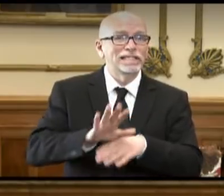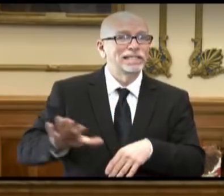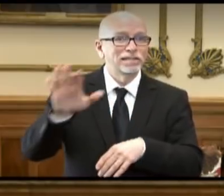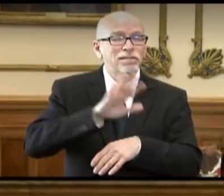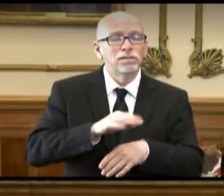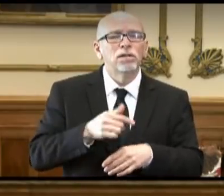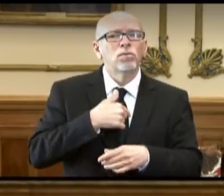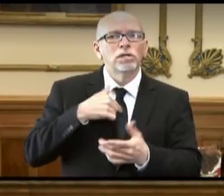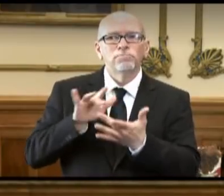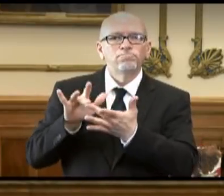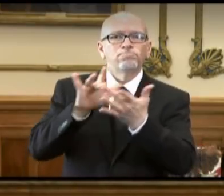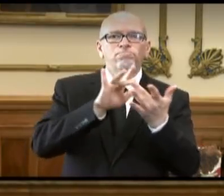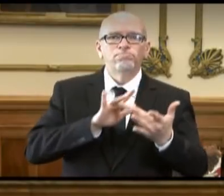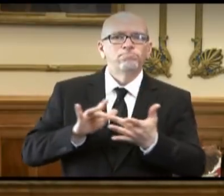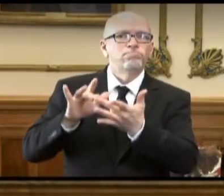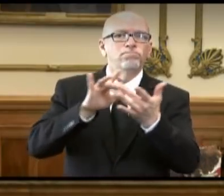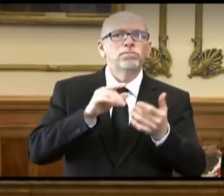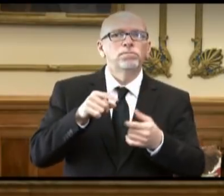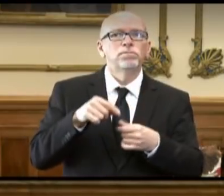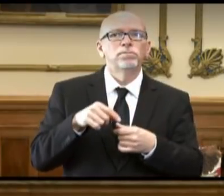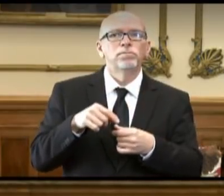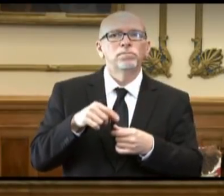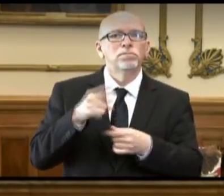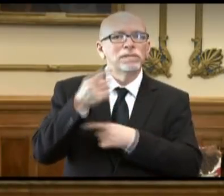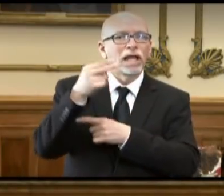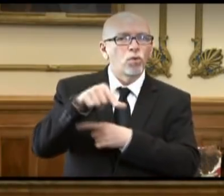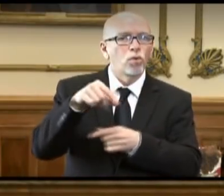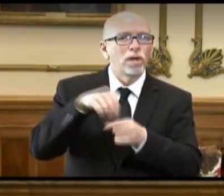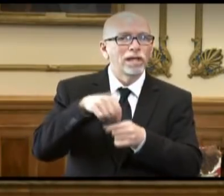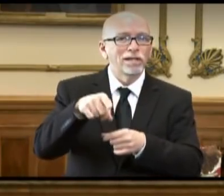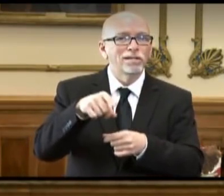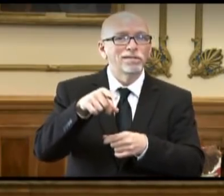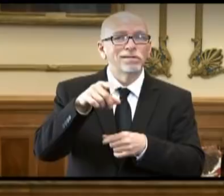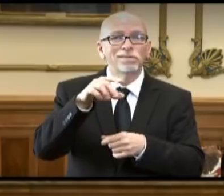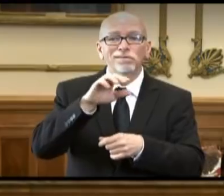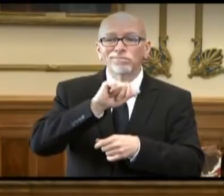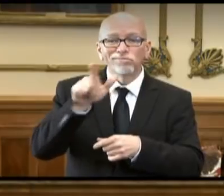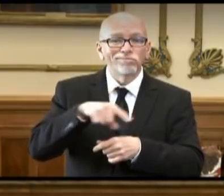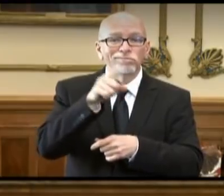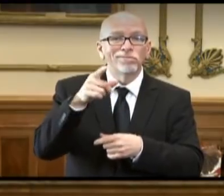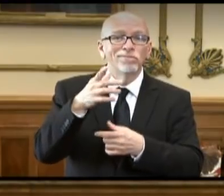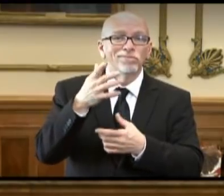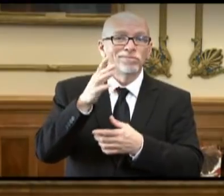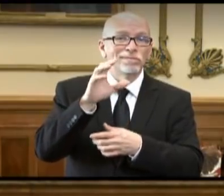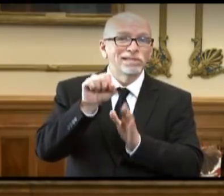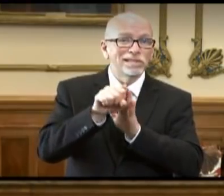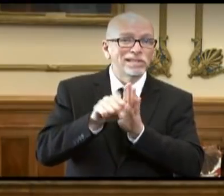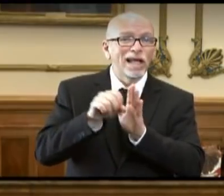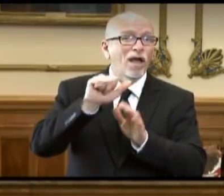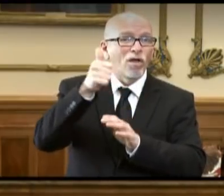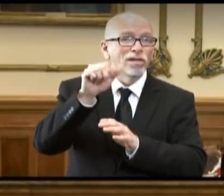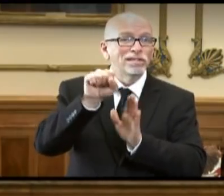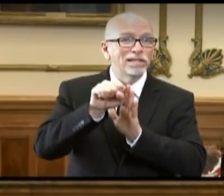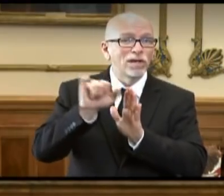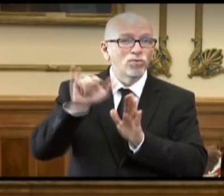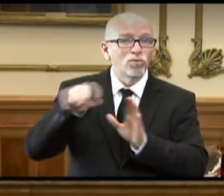X, DOING AN OUTSTANDING JOB. WE HAVE BEEN REACHING OUT TO BUSINESSES, ALL ACROSS OUR 92 COUNTIES. WE HAVE BEEN REACHING OUT TO HUNDREDS OF BUSINESSES THAT ARE